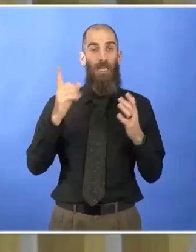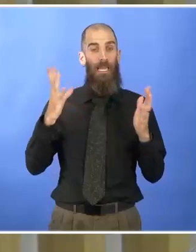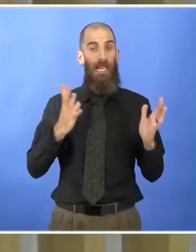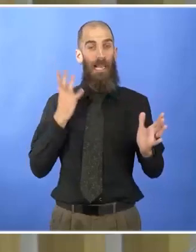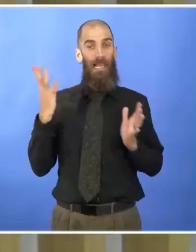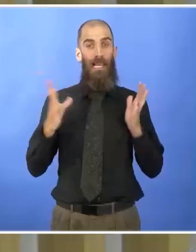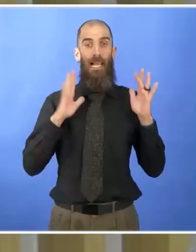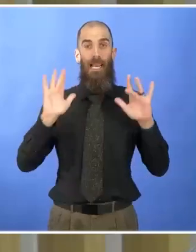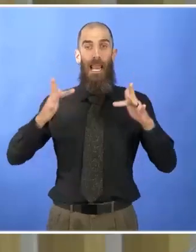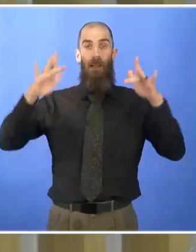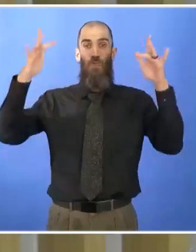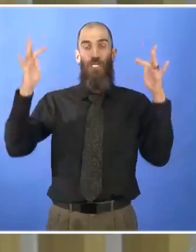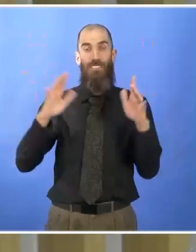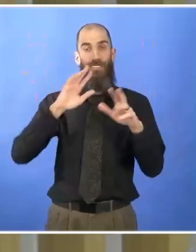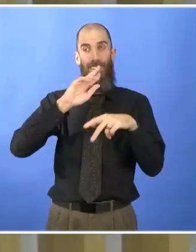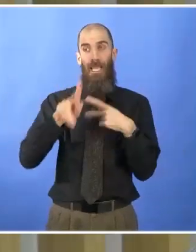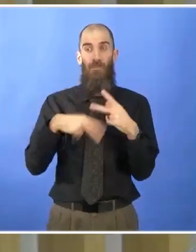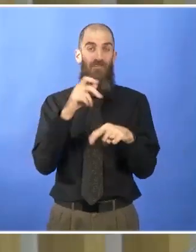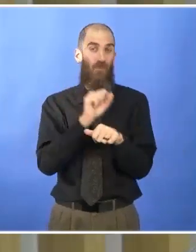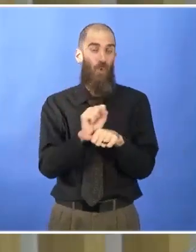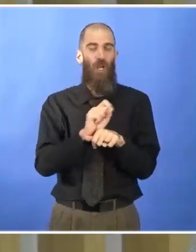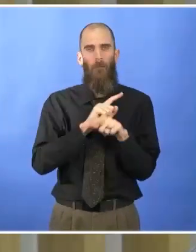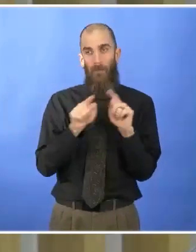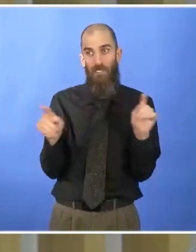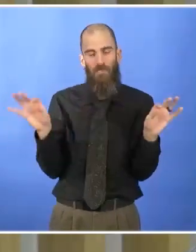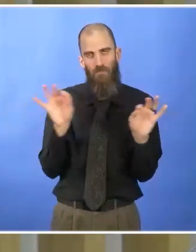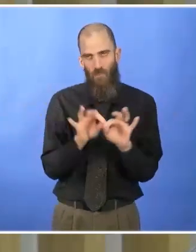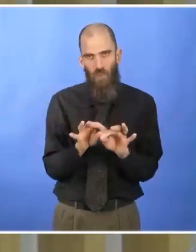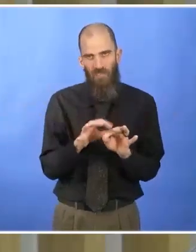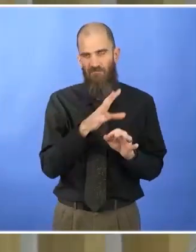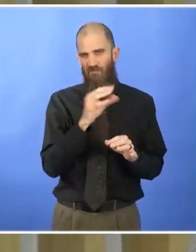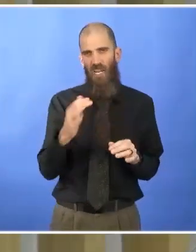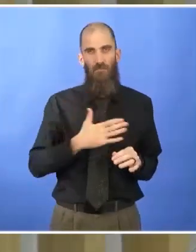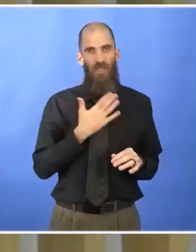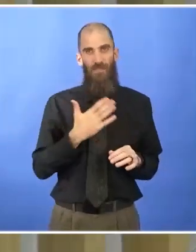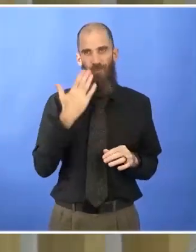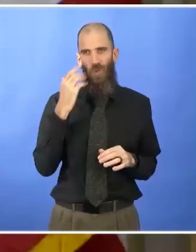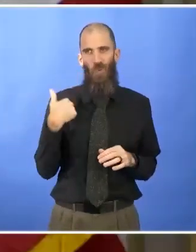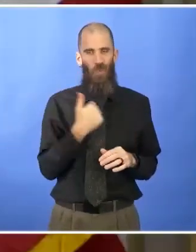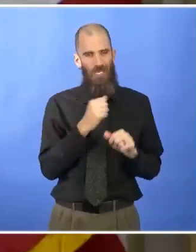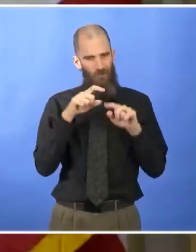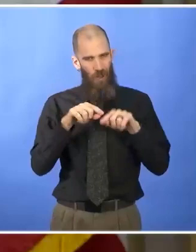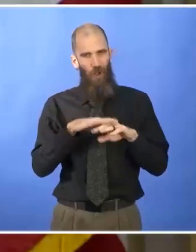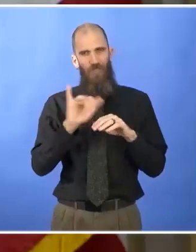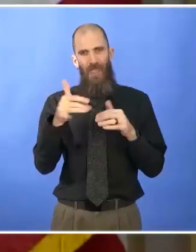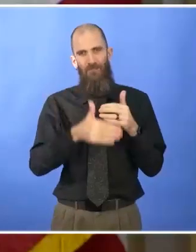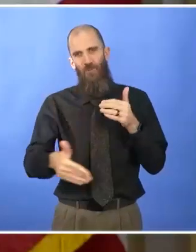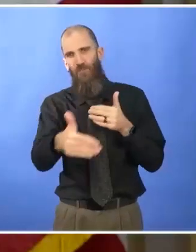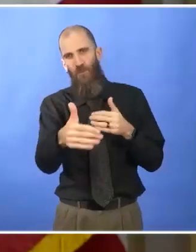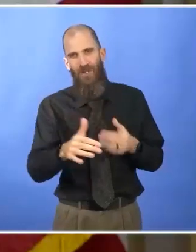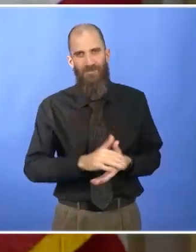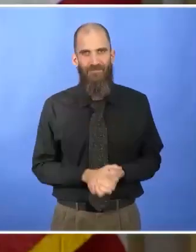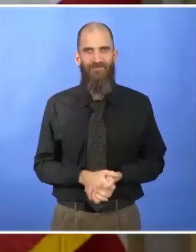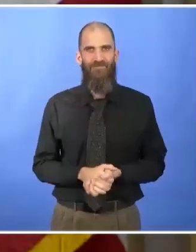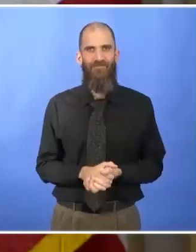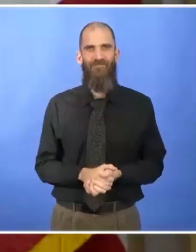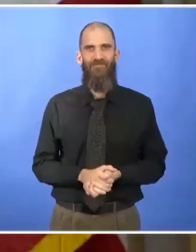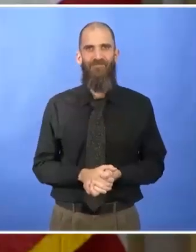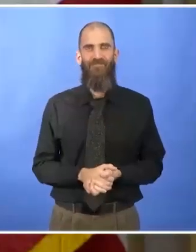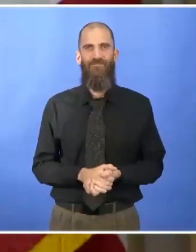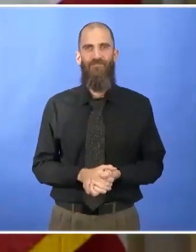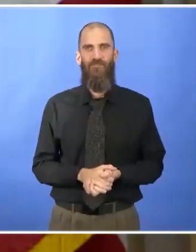ABLE TO RELY ON IT IN YEARS AHEAD. CHAIRWOMAN ROSENWORCEL: